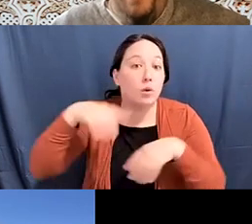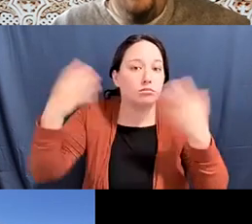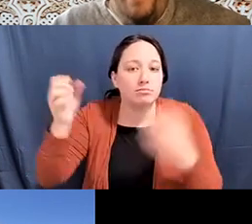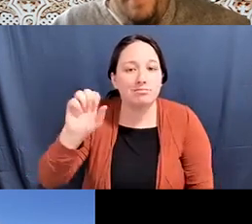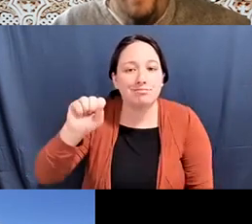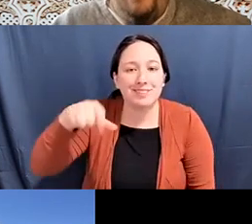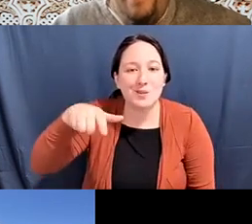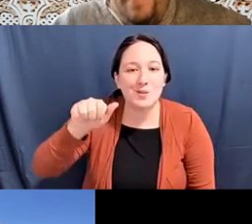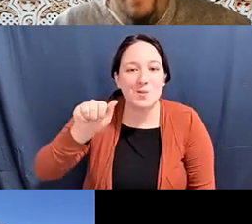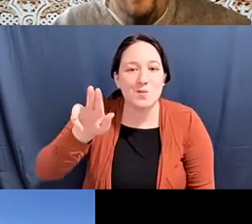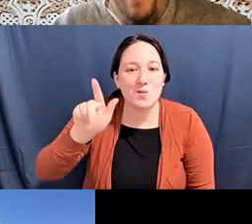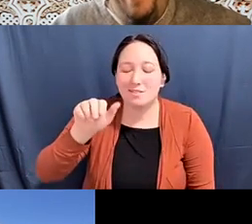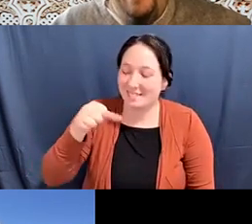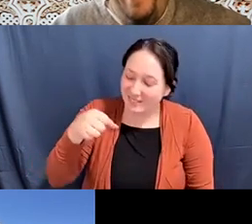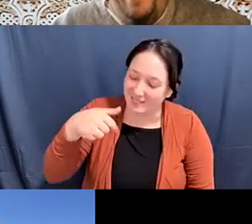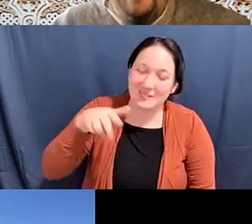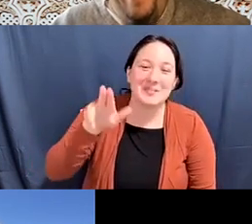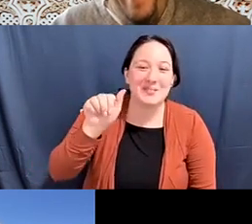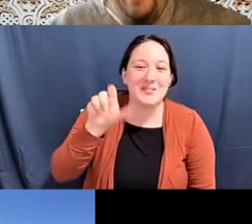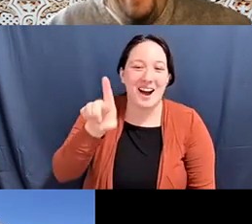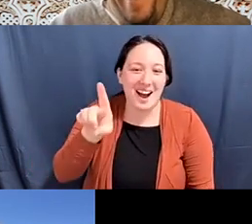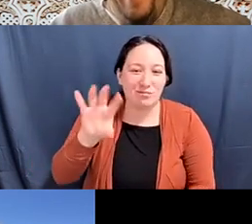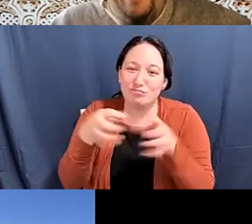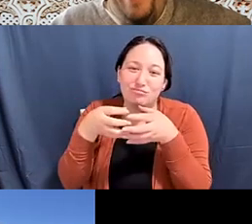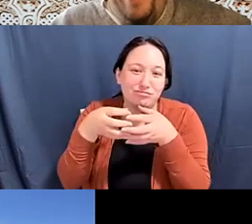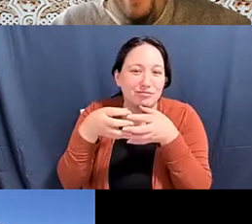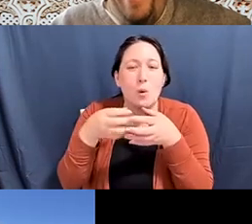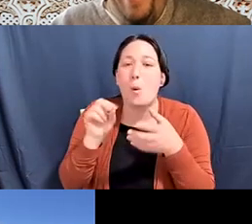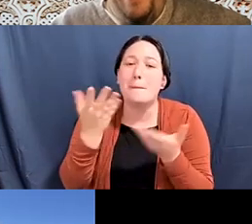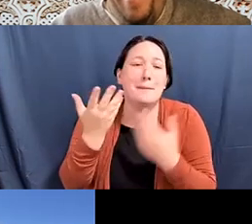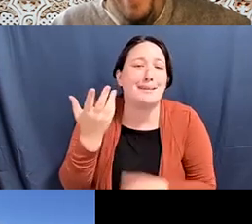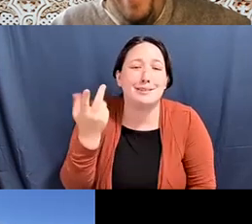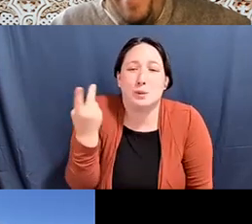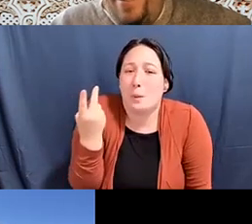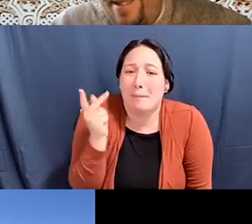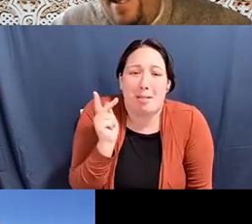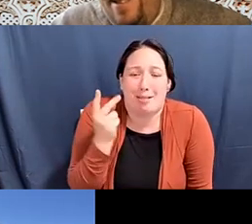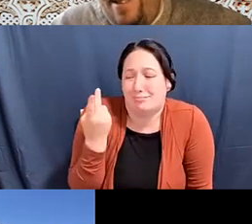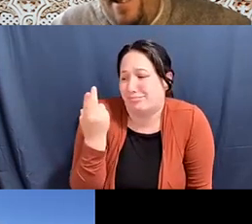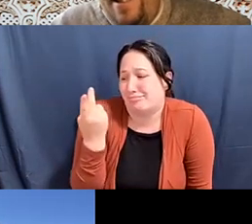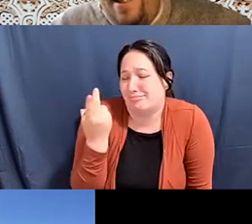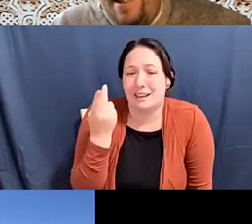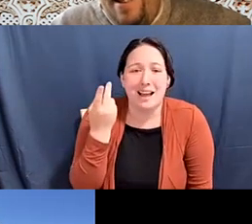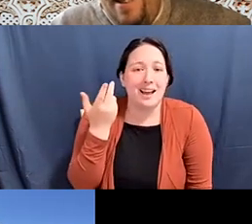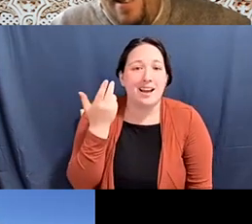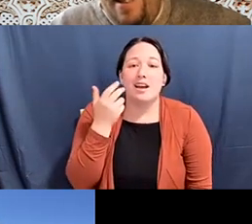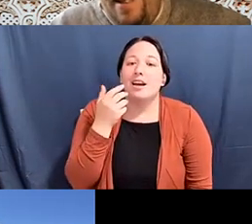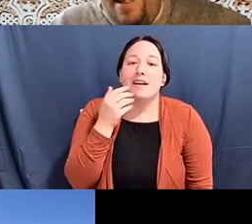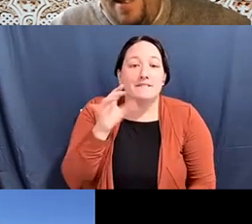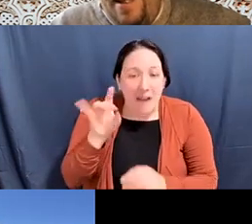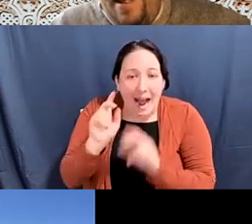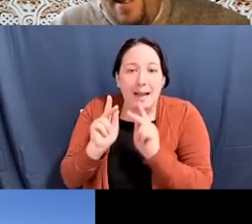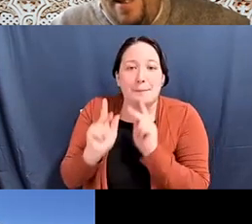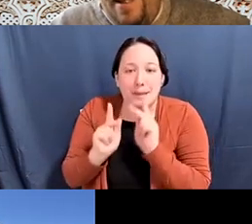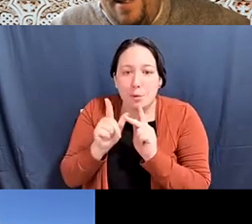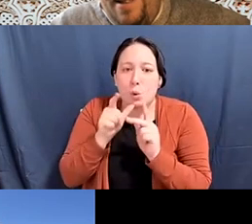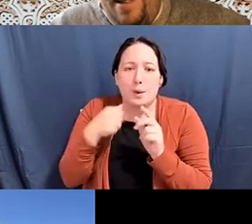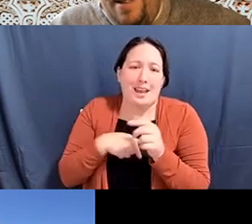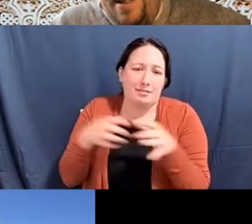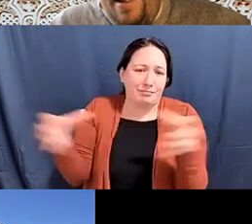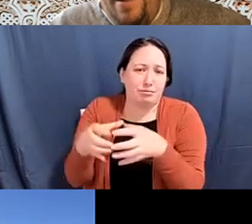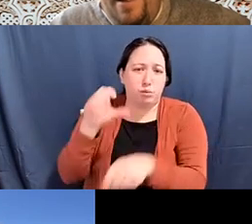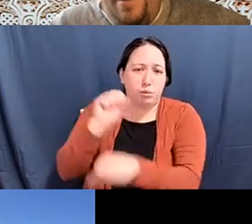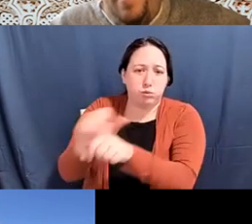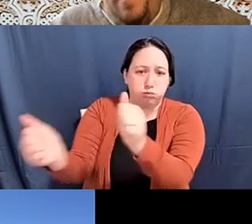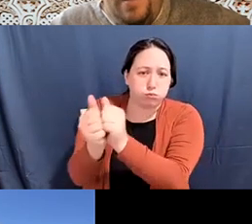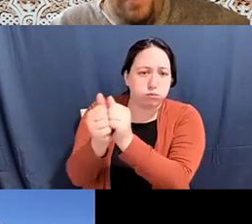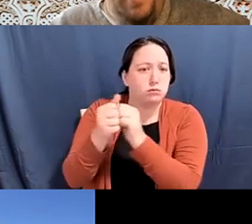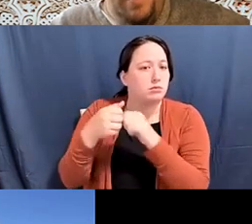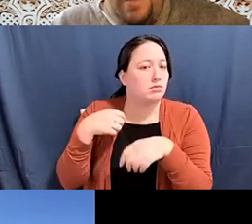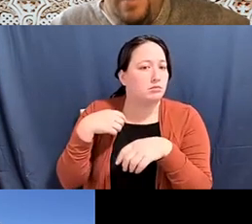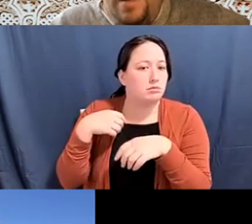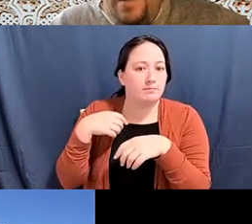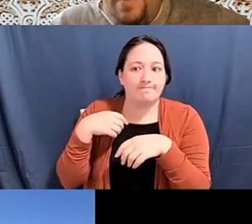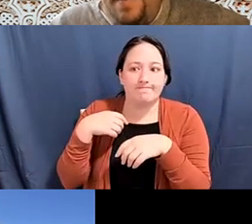Alex Tom he/him: or even a pair. Just find one or two other people to to do something together with, right? It could be reading something that, hey, it could be reading this book